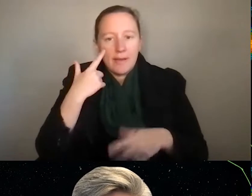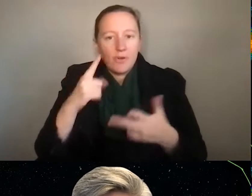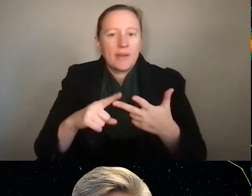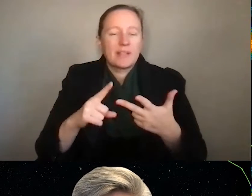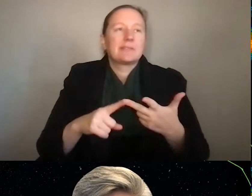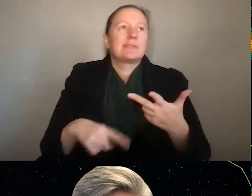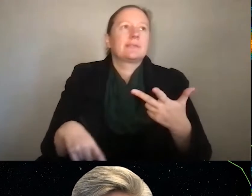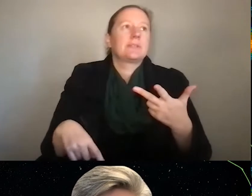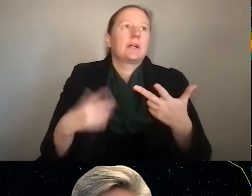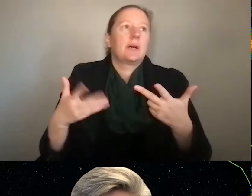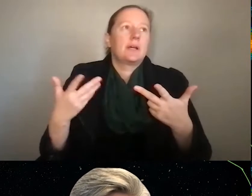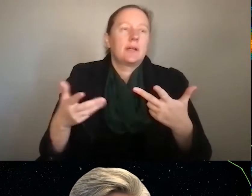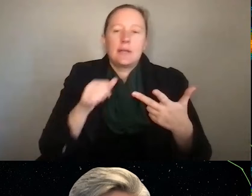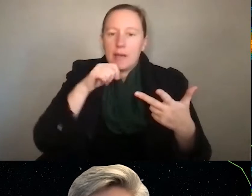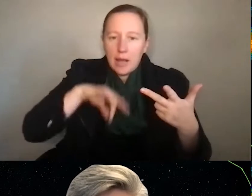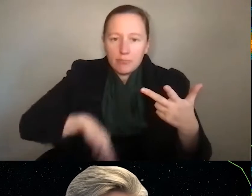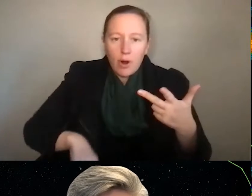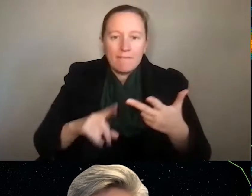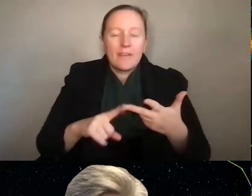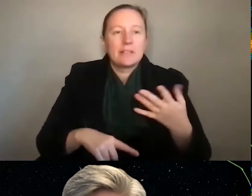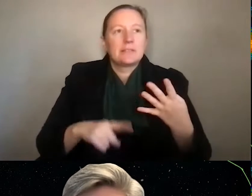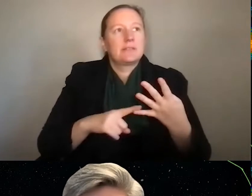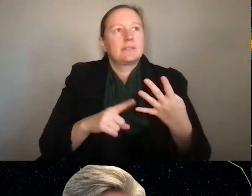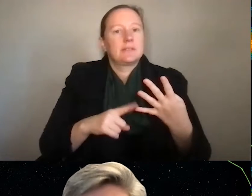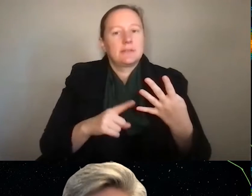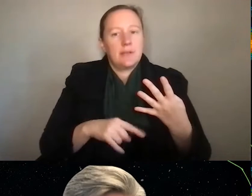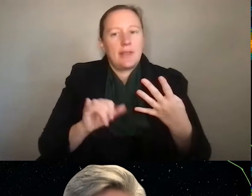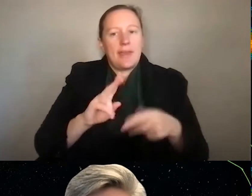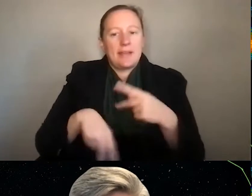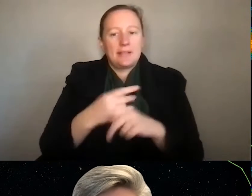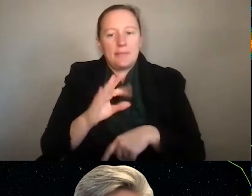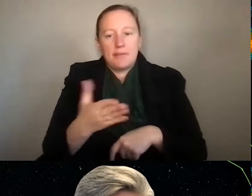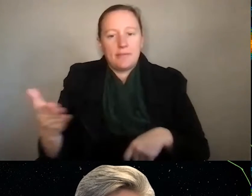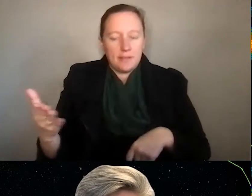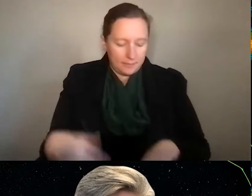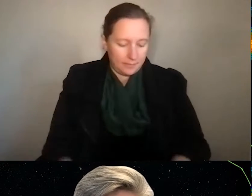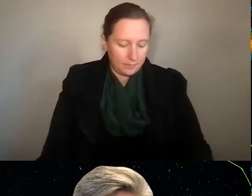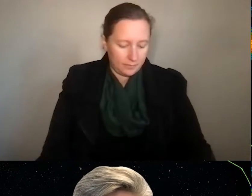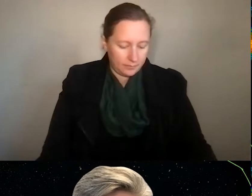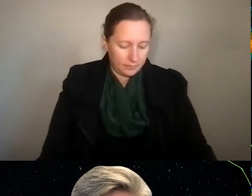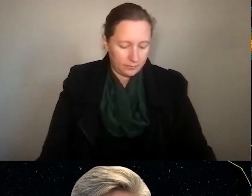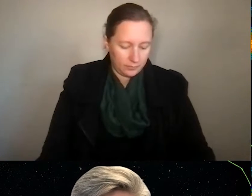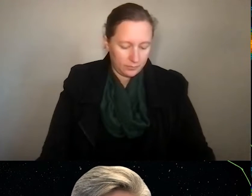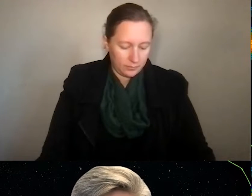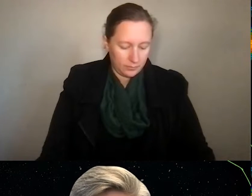nonprofit organizations, that sort of thing, would be eligible,